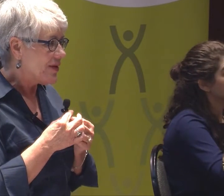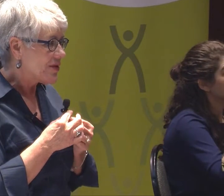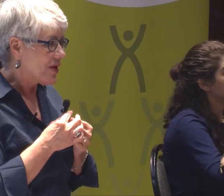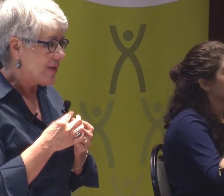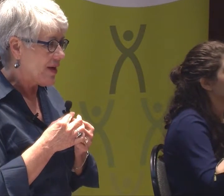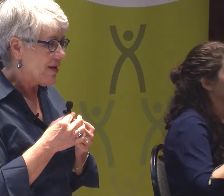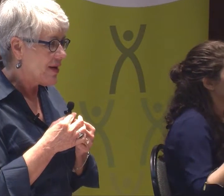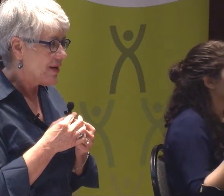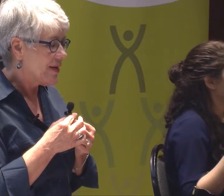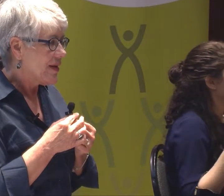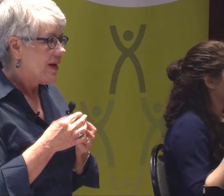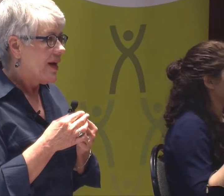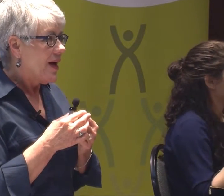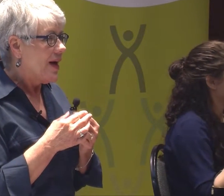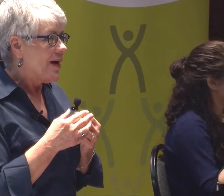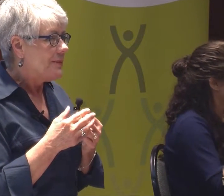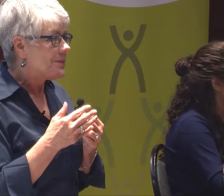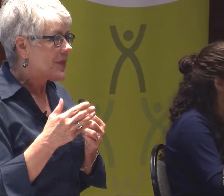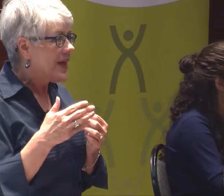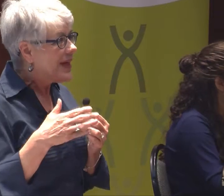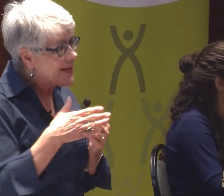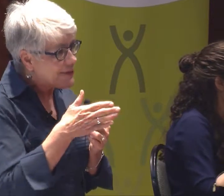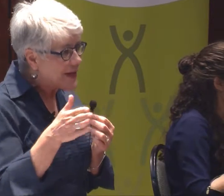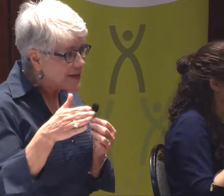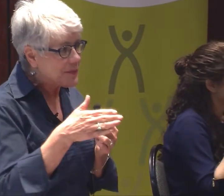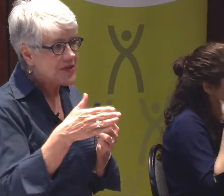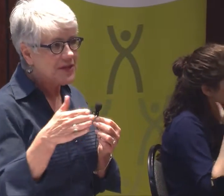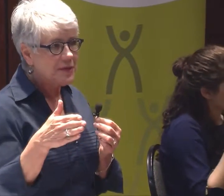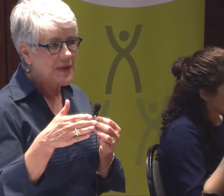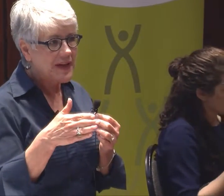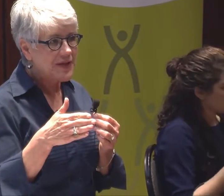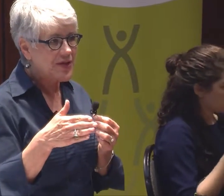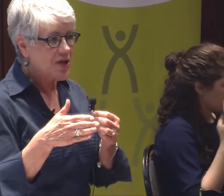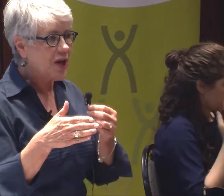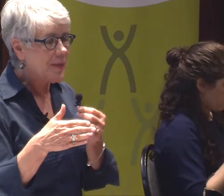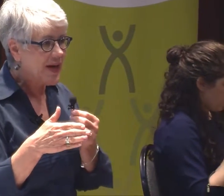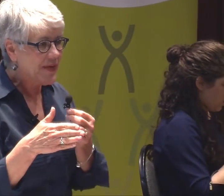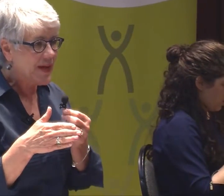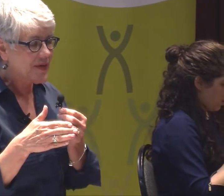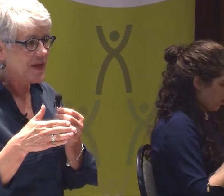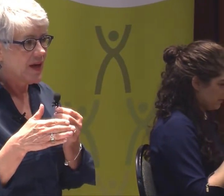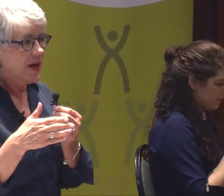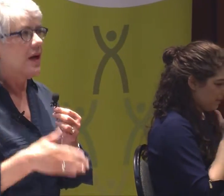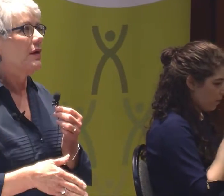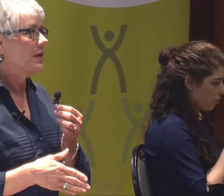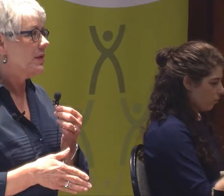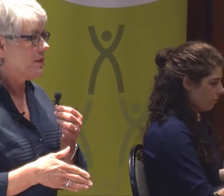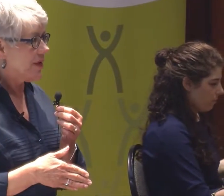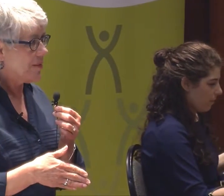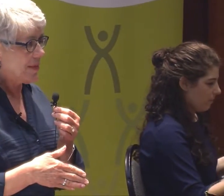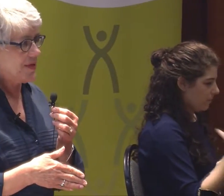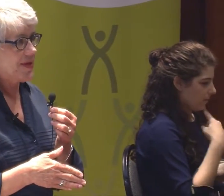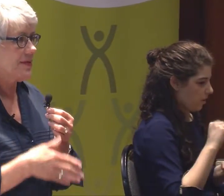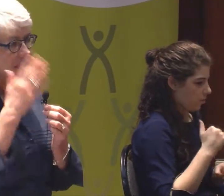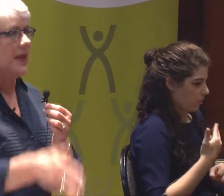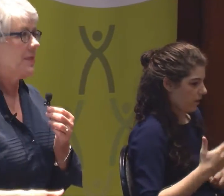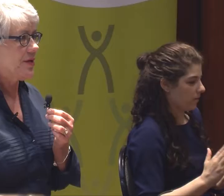going on, you need to find some gentle ways to talk about that. You say, "Oh well your baby's this. We need to make sure